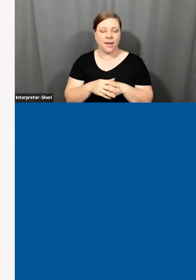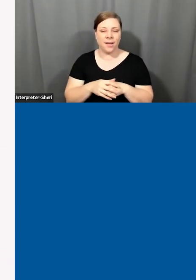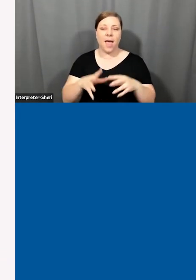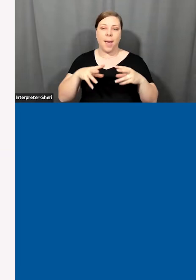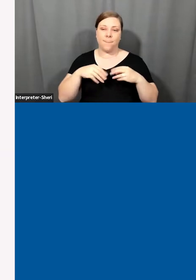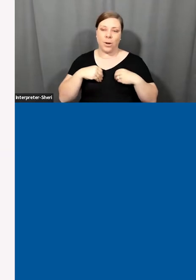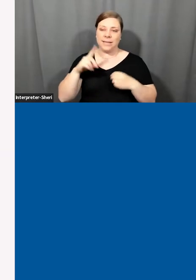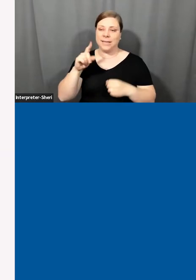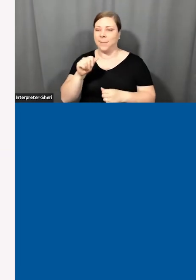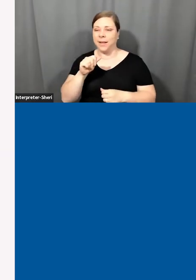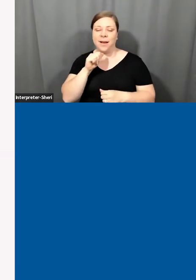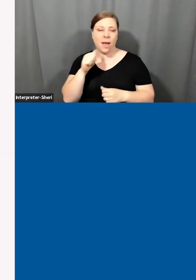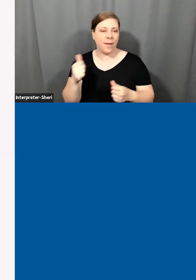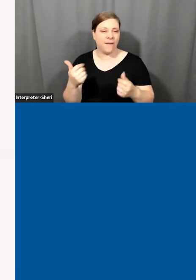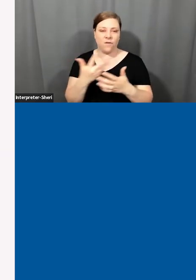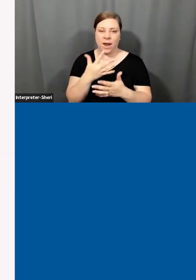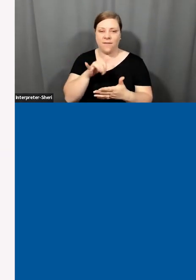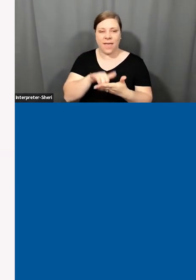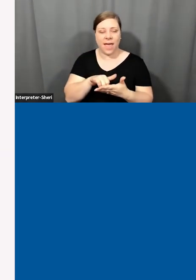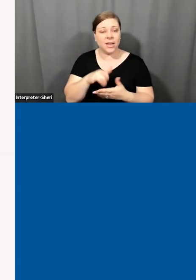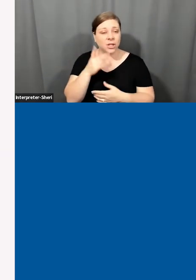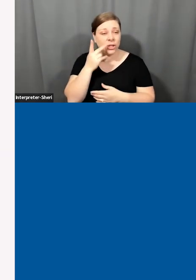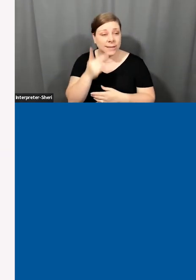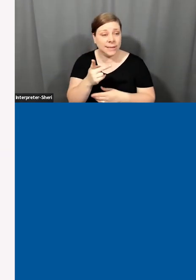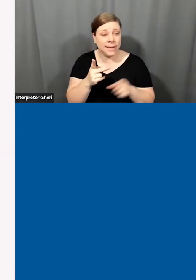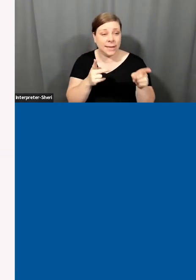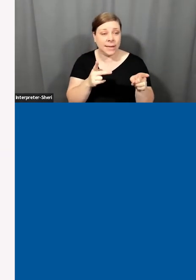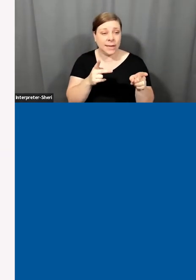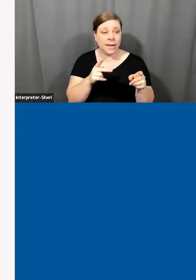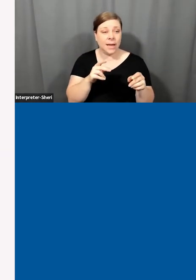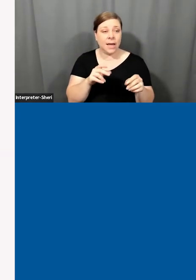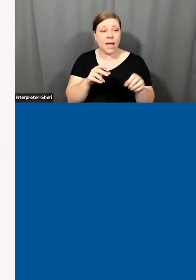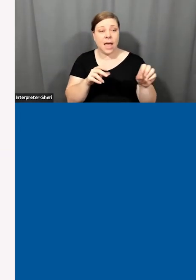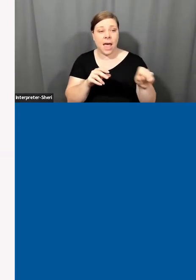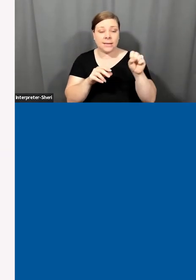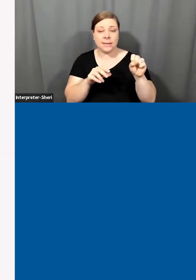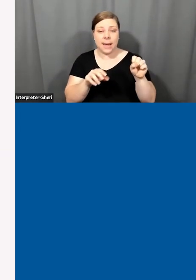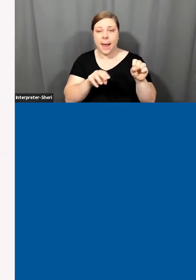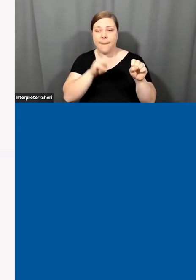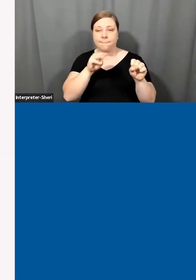In social media, we could see there's capital M capital S, so now screen readers will be able to read the word.